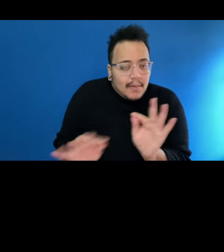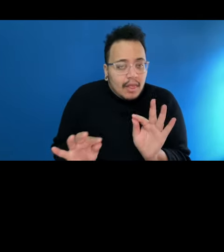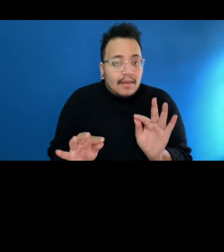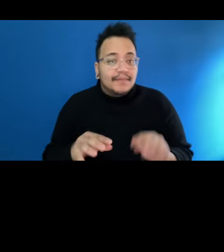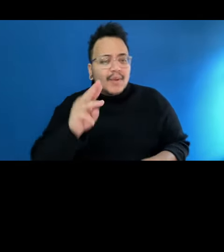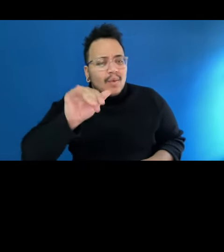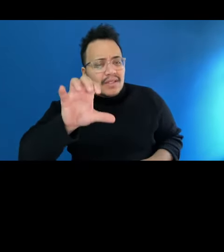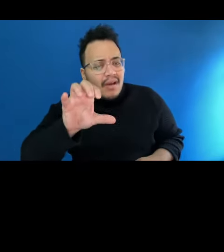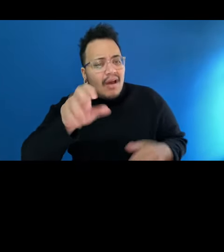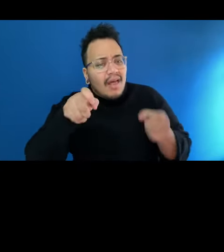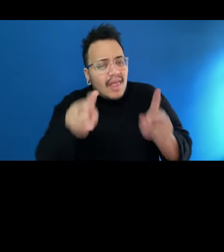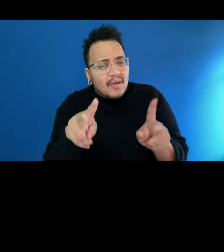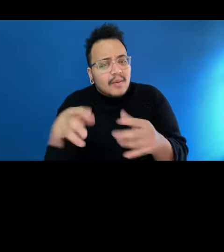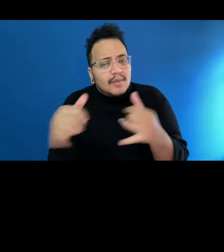(man speaking in a foreign language)